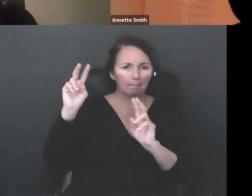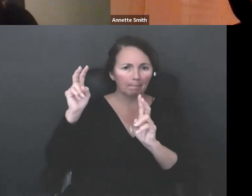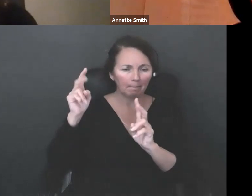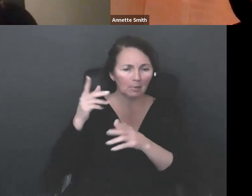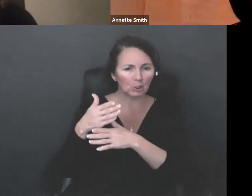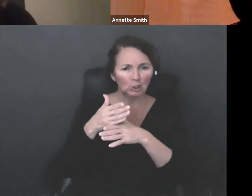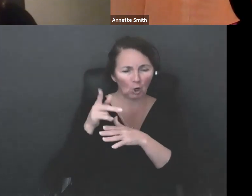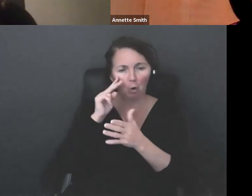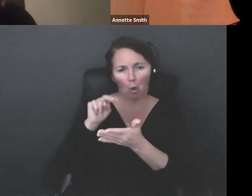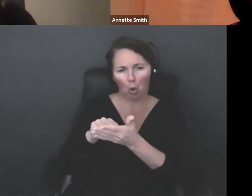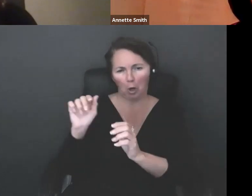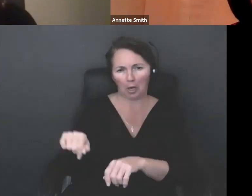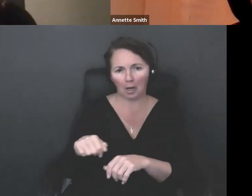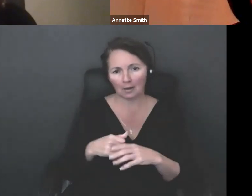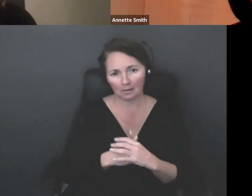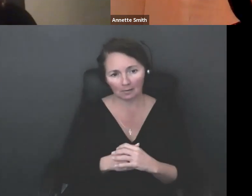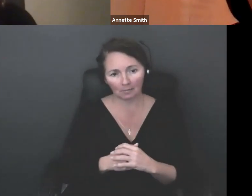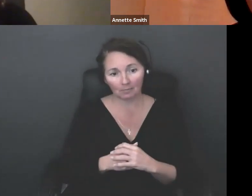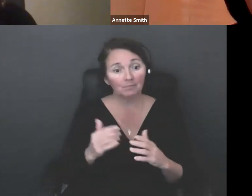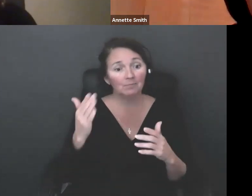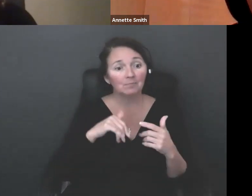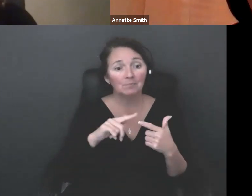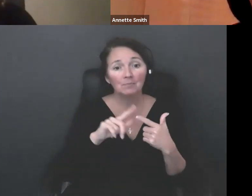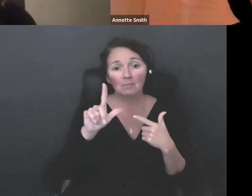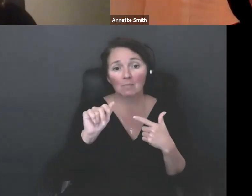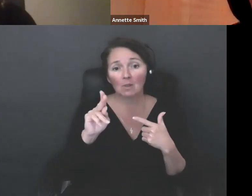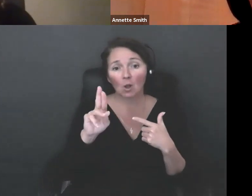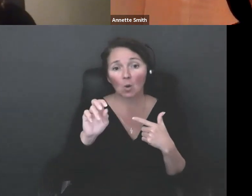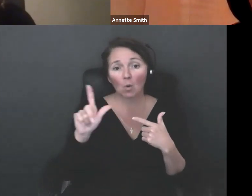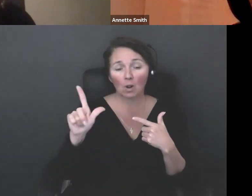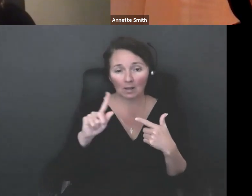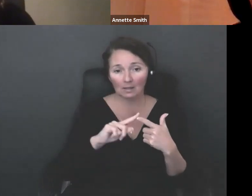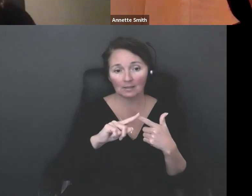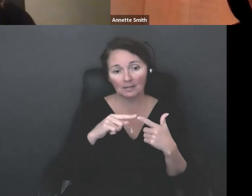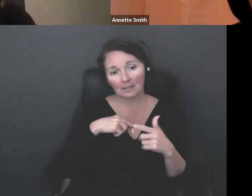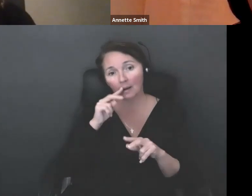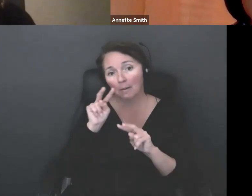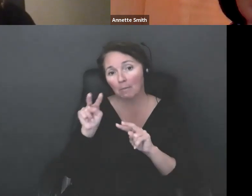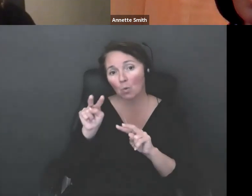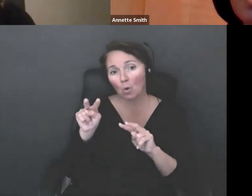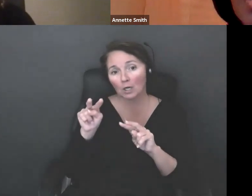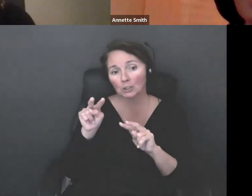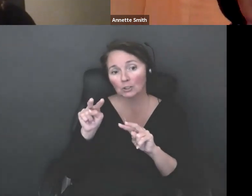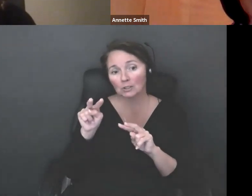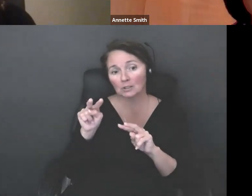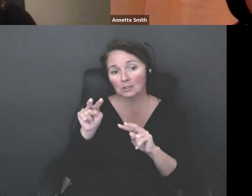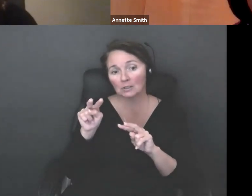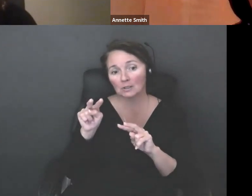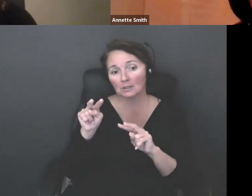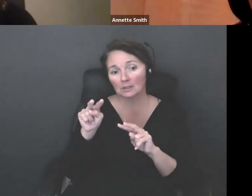from body brave Canada if people want to look that up. I think it was shared on their Instagram. Okay.